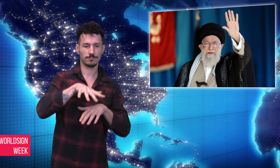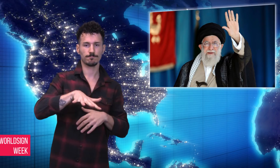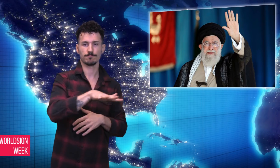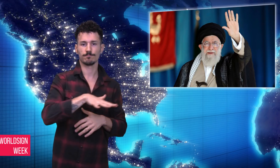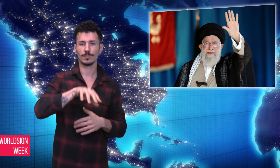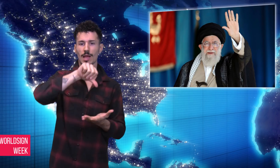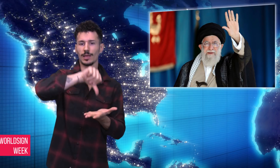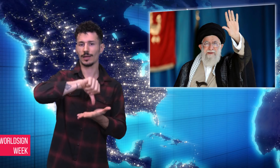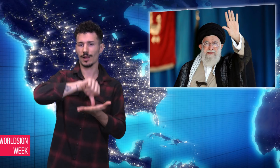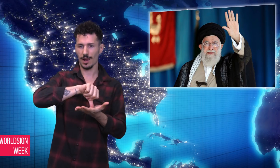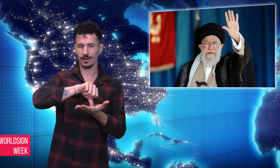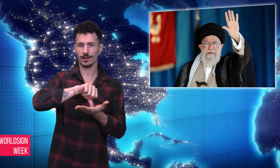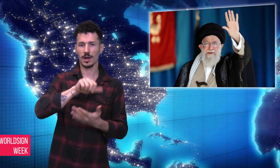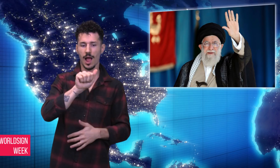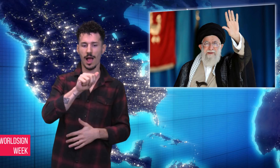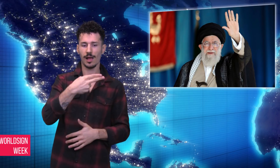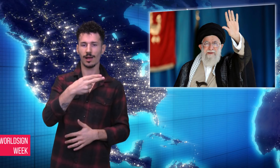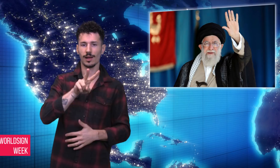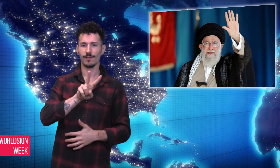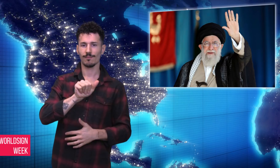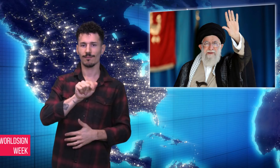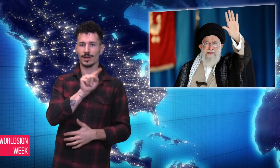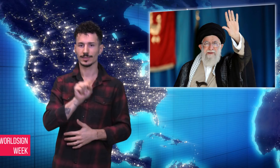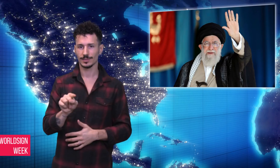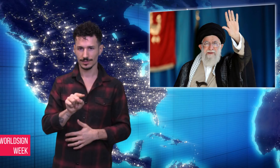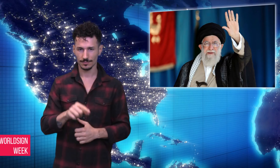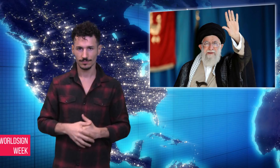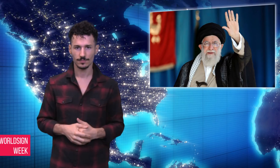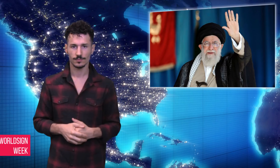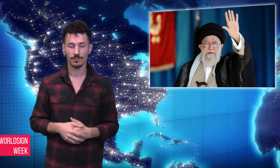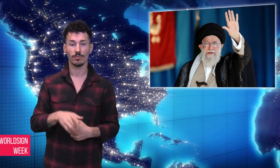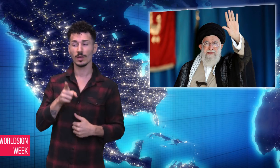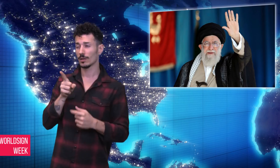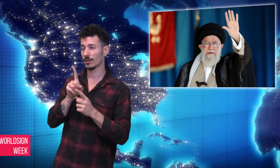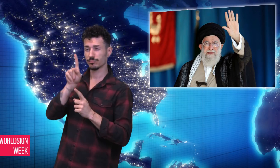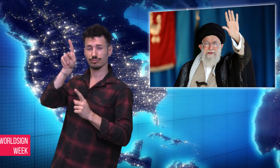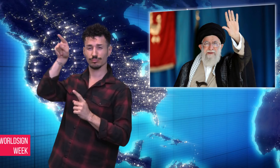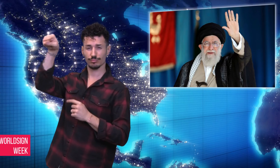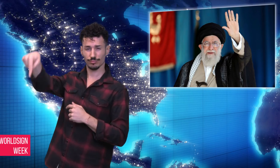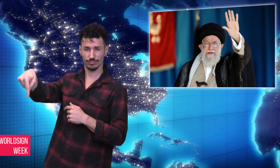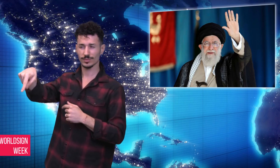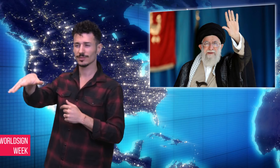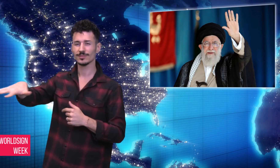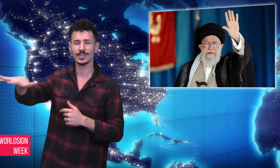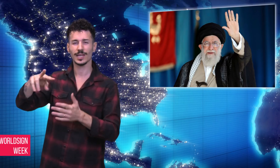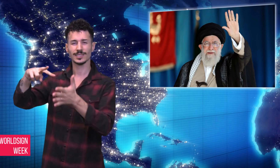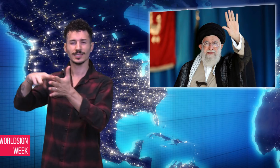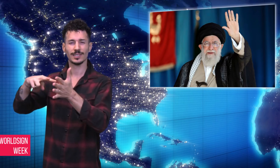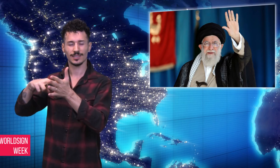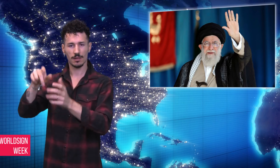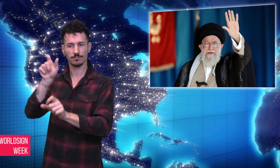military parade in the city of Ahvaz, Iran. The missile launch